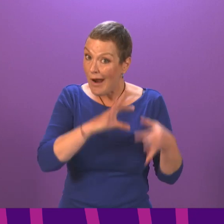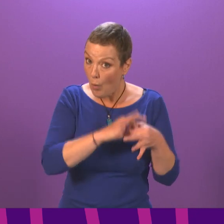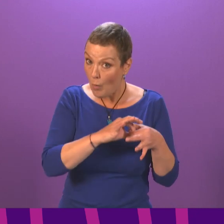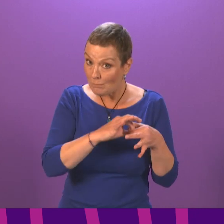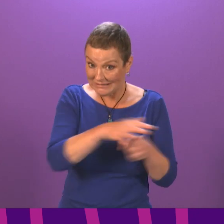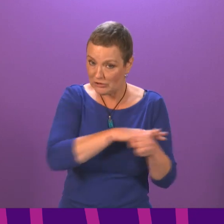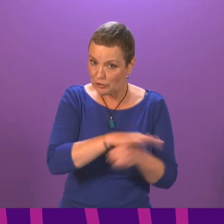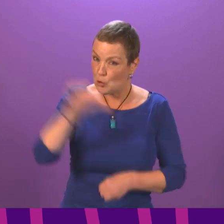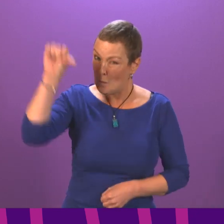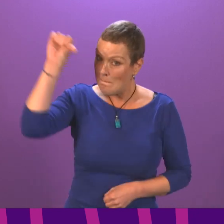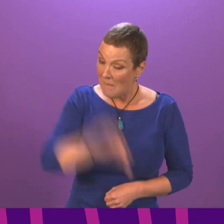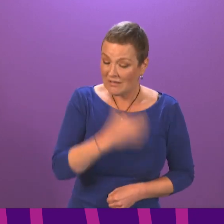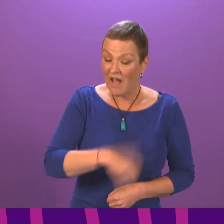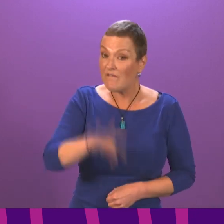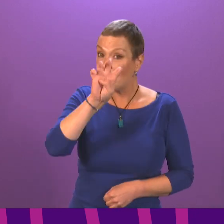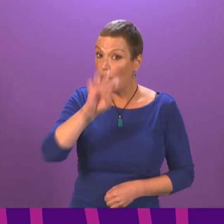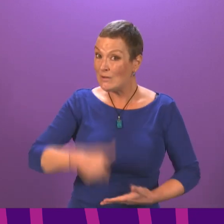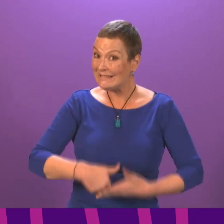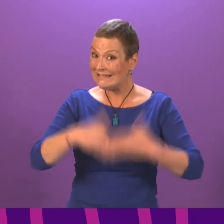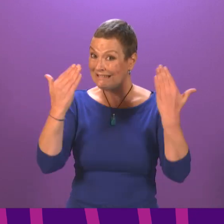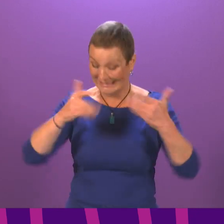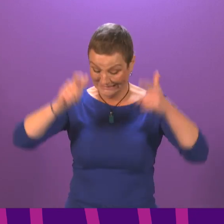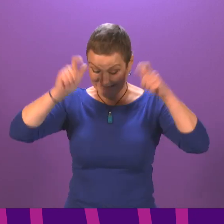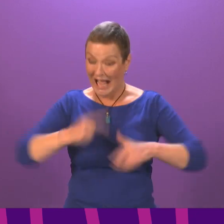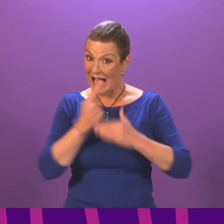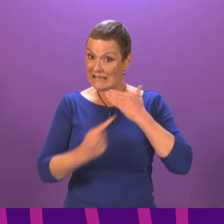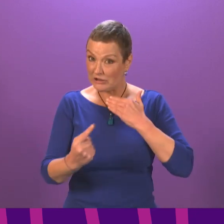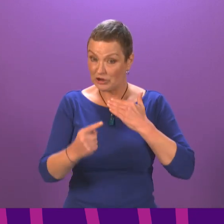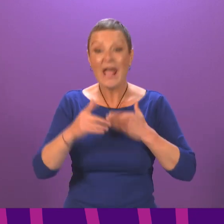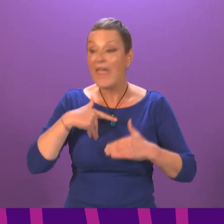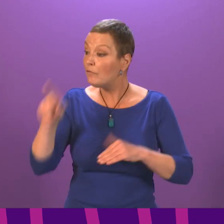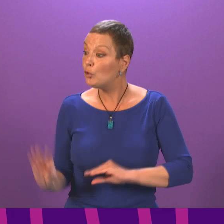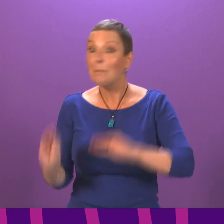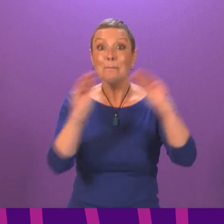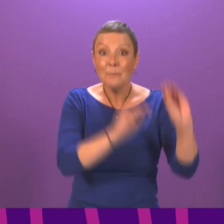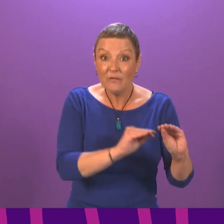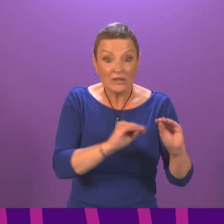of isolation must be completed in all circumstances where there is a discharge, whether or not